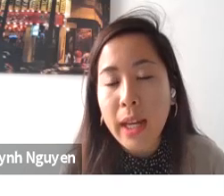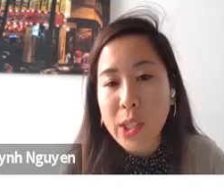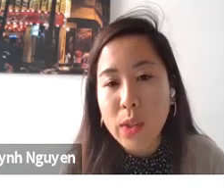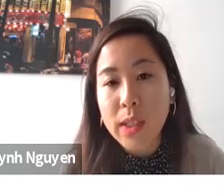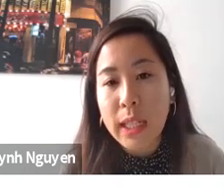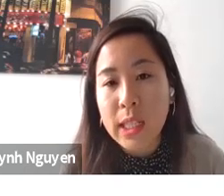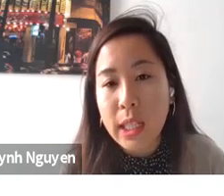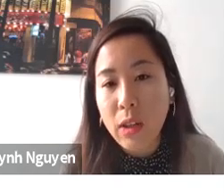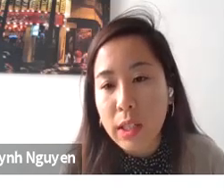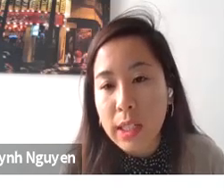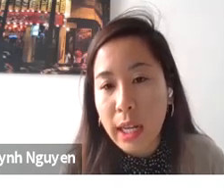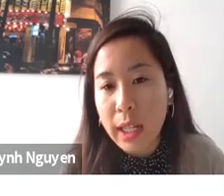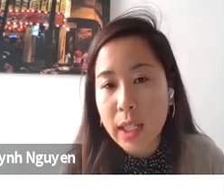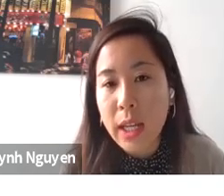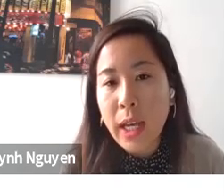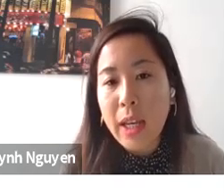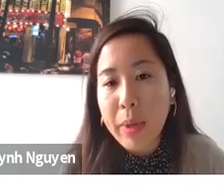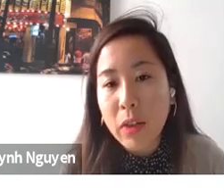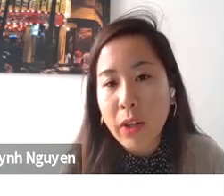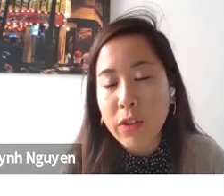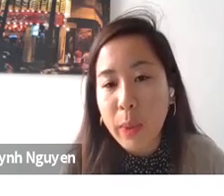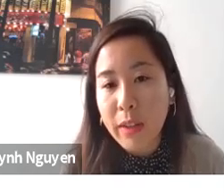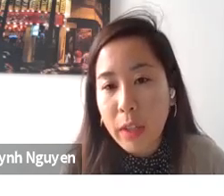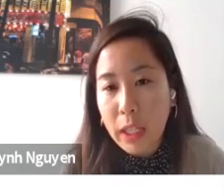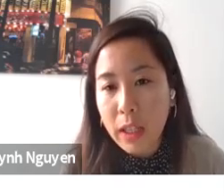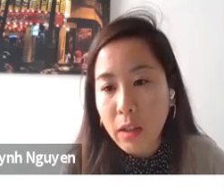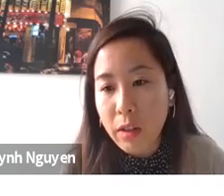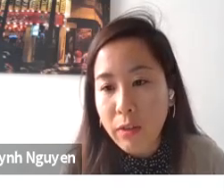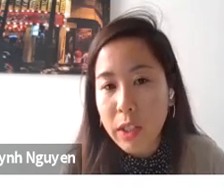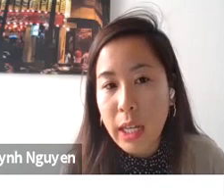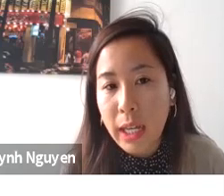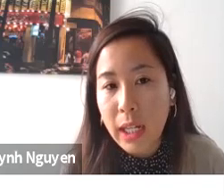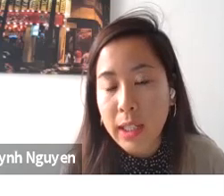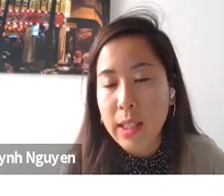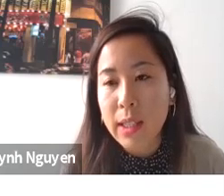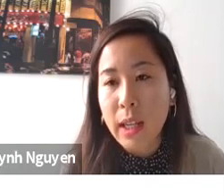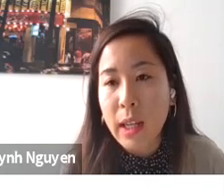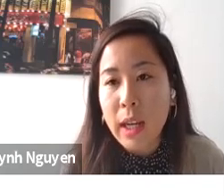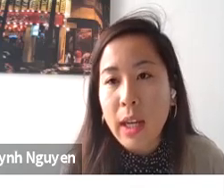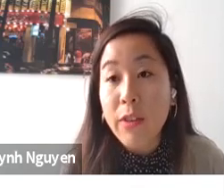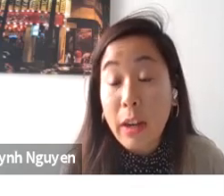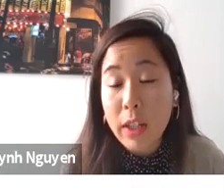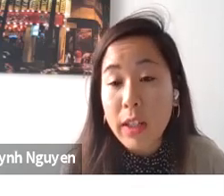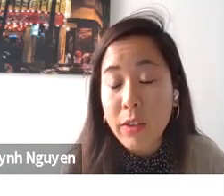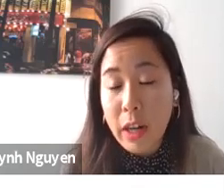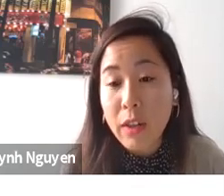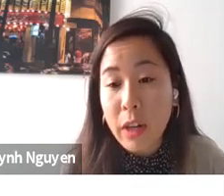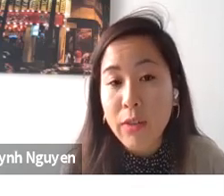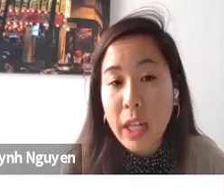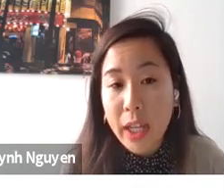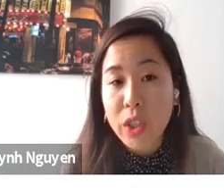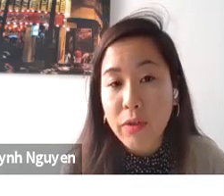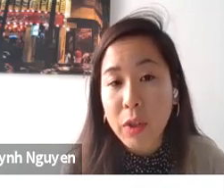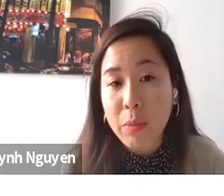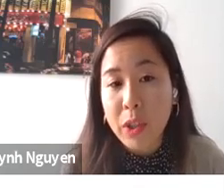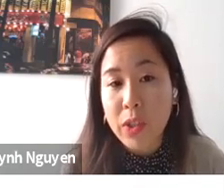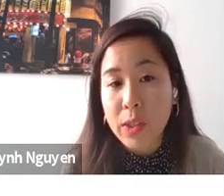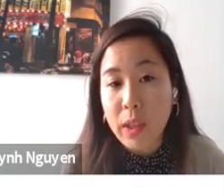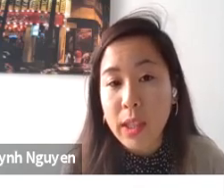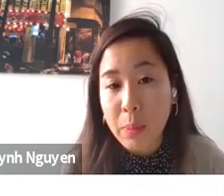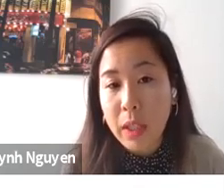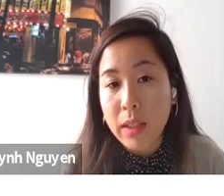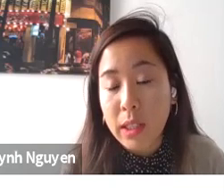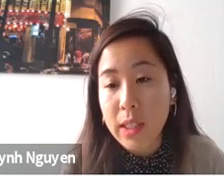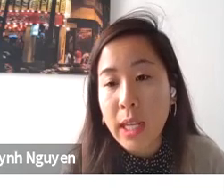And as you can see on the slide in paragraph twelve E, the Conference highlights relevant action for persons with disabilities